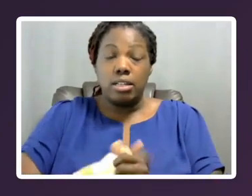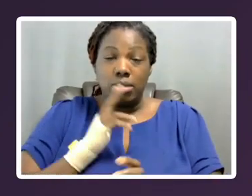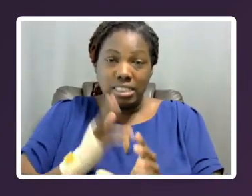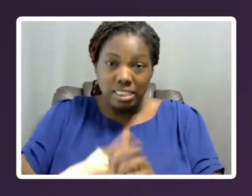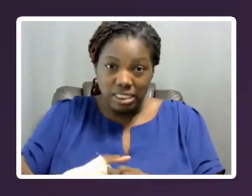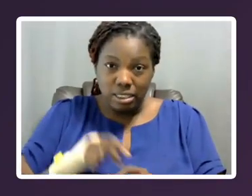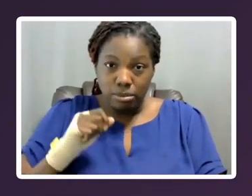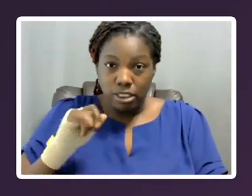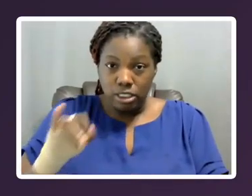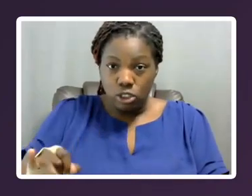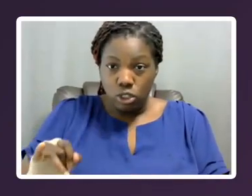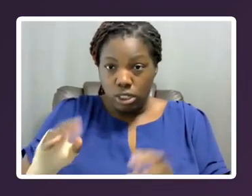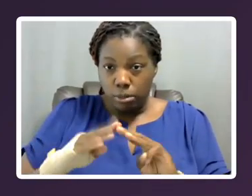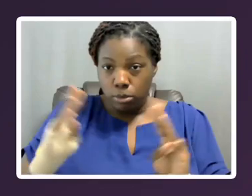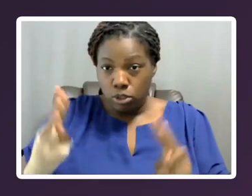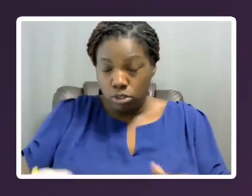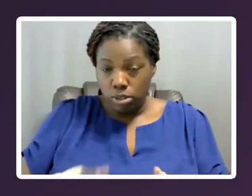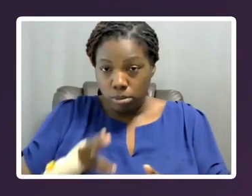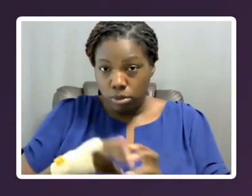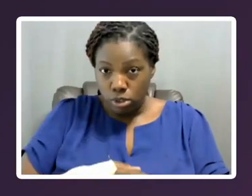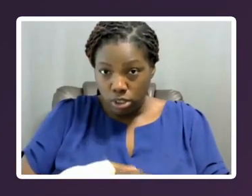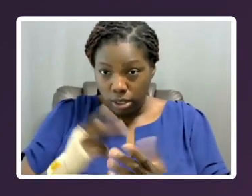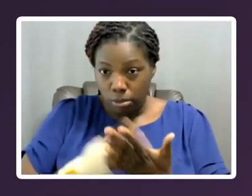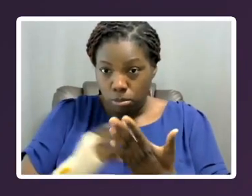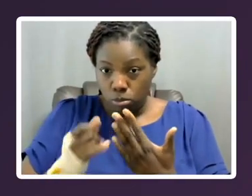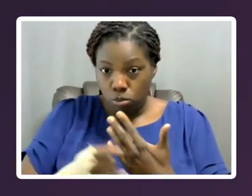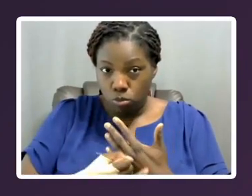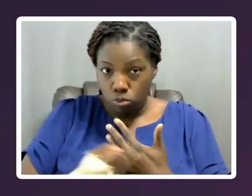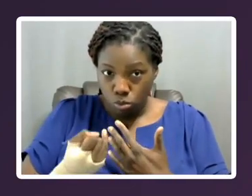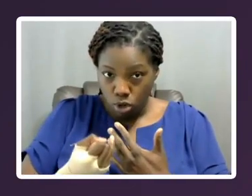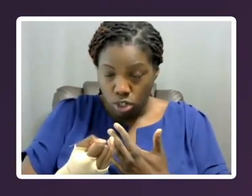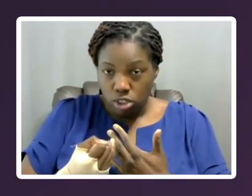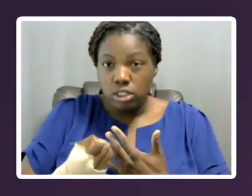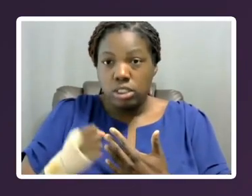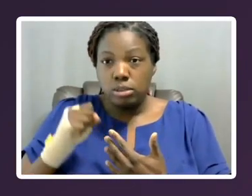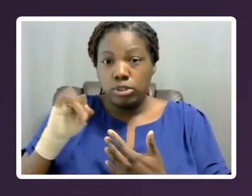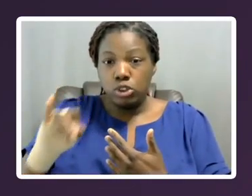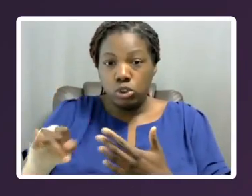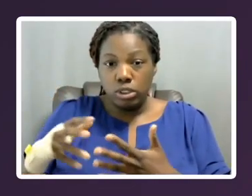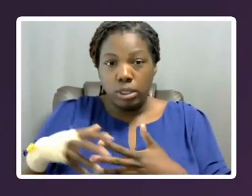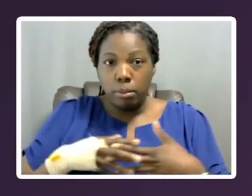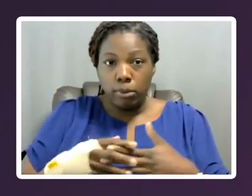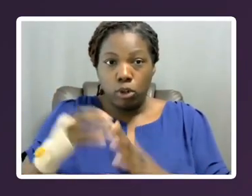that's been participating in the project, the Smithsonian American Art Museum, National Portrait